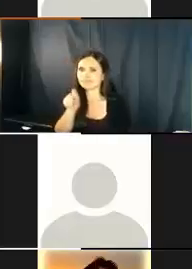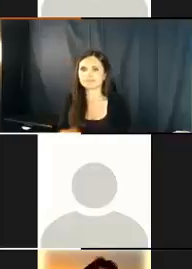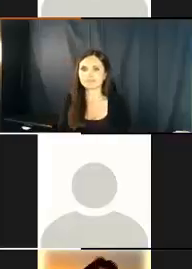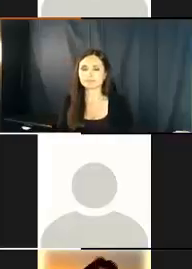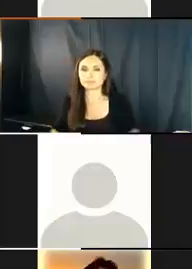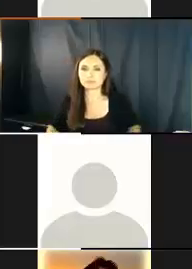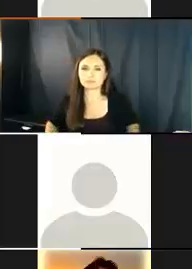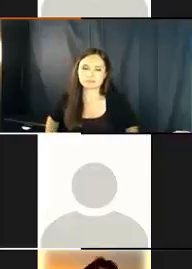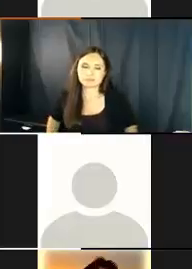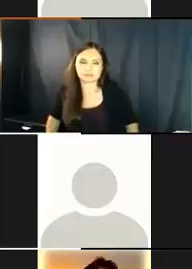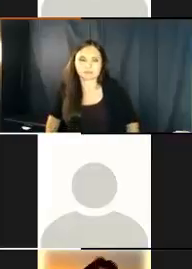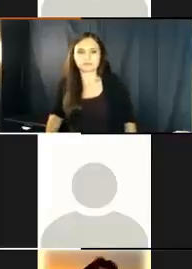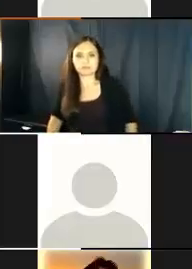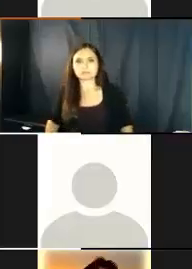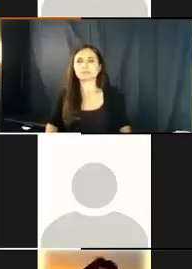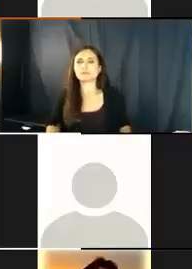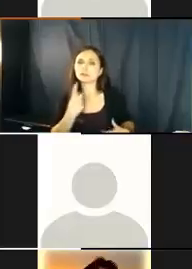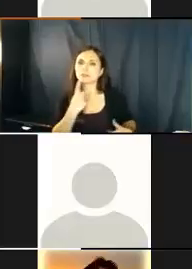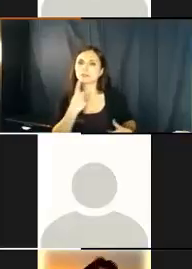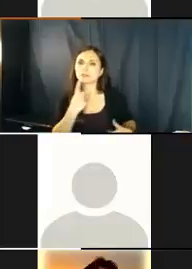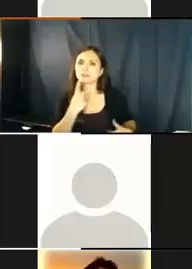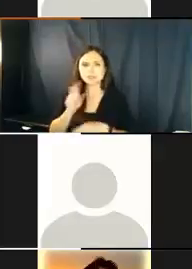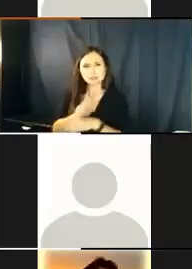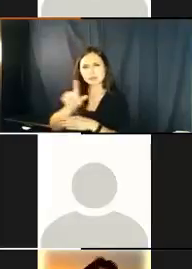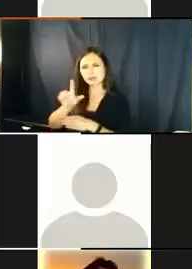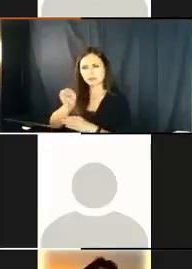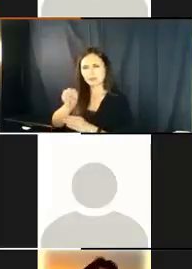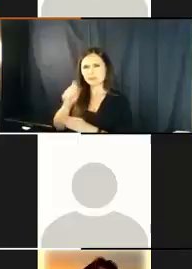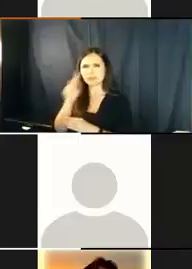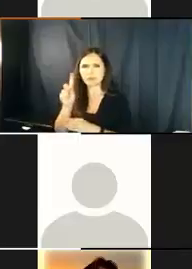Someone mentioned they use their LMS for professional development, so a lot of these things are